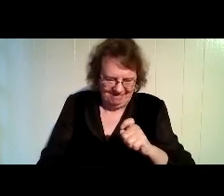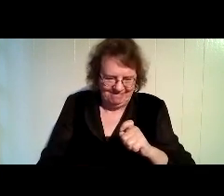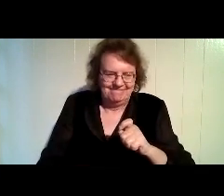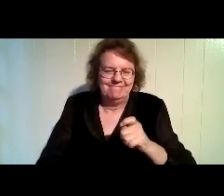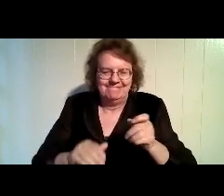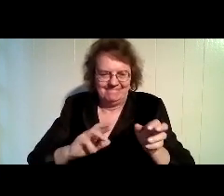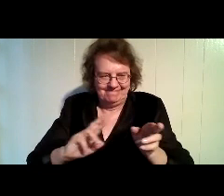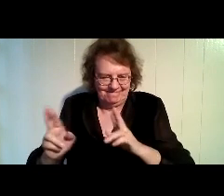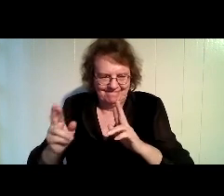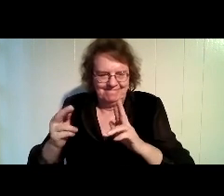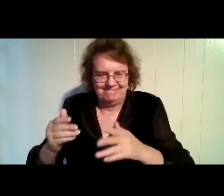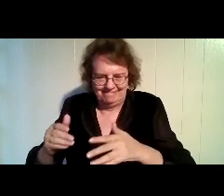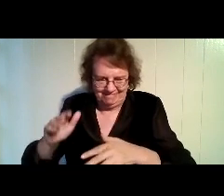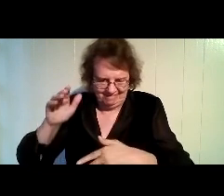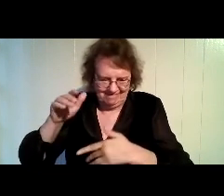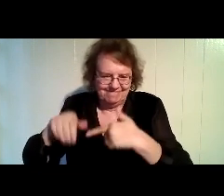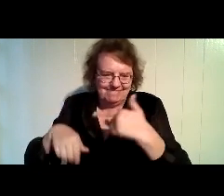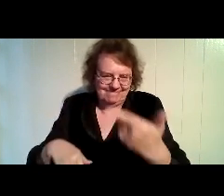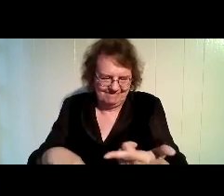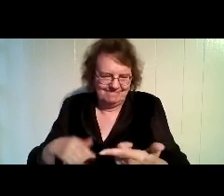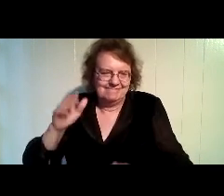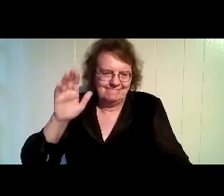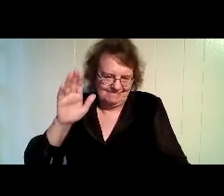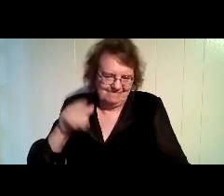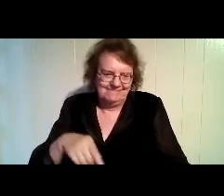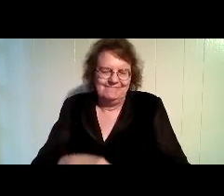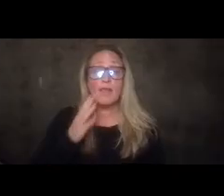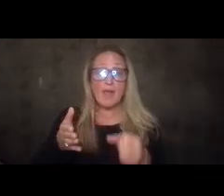So that covers our keyboard section. I'm going into the mouse area